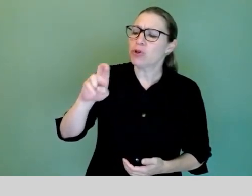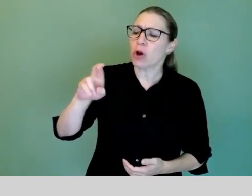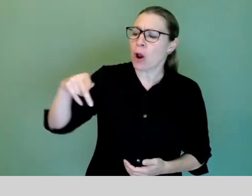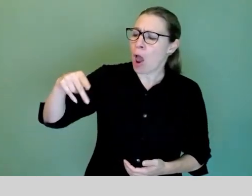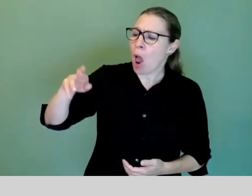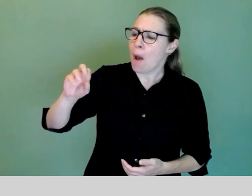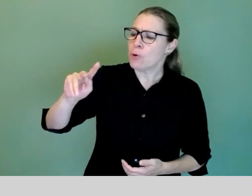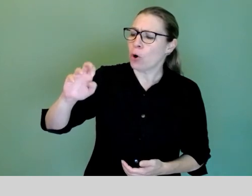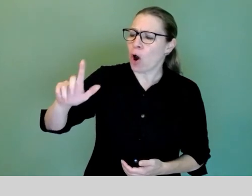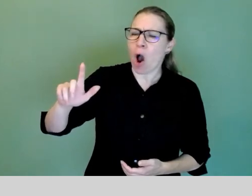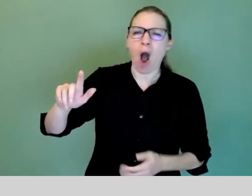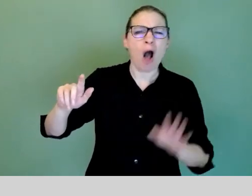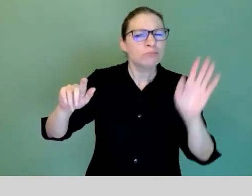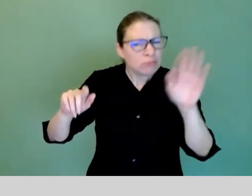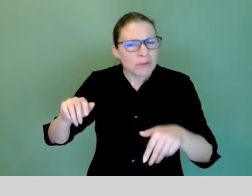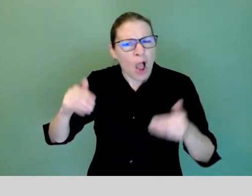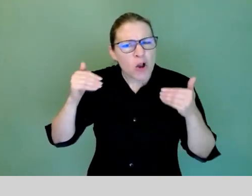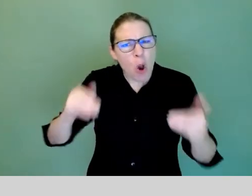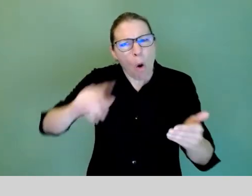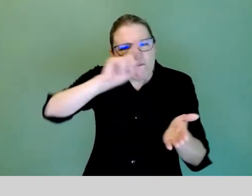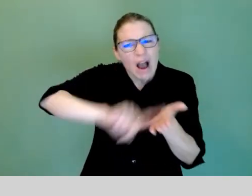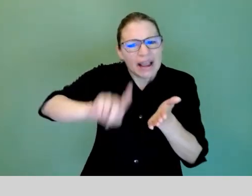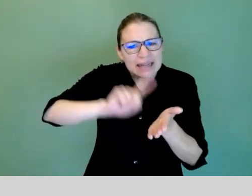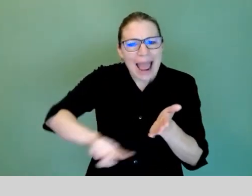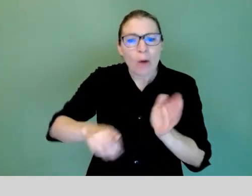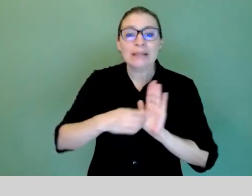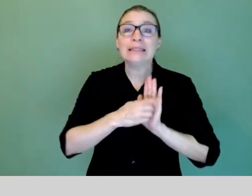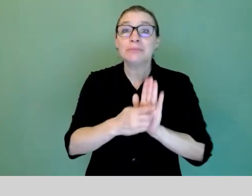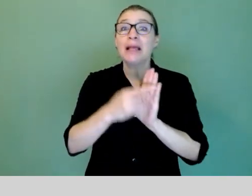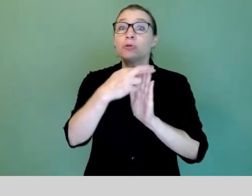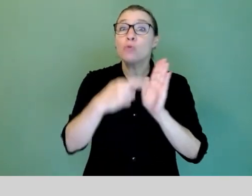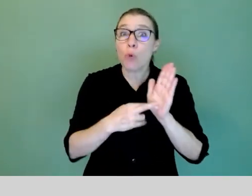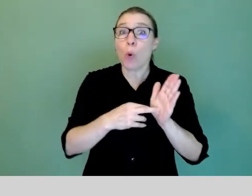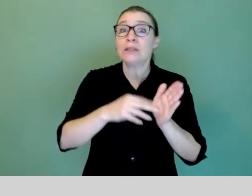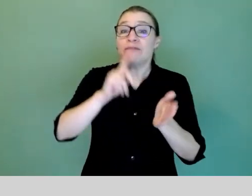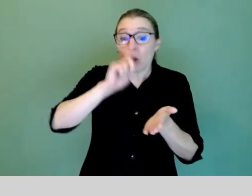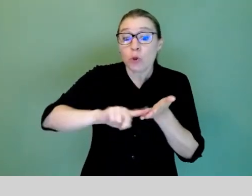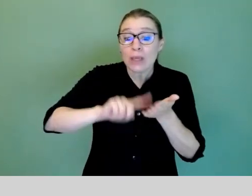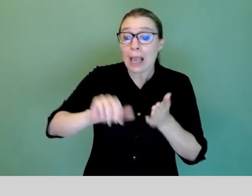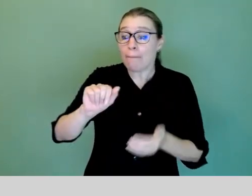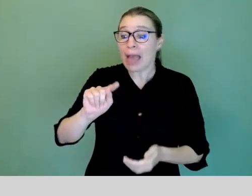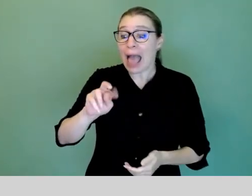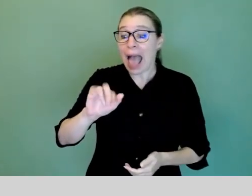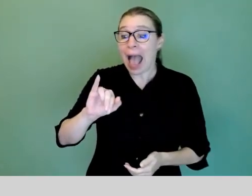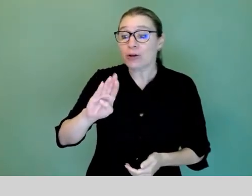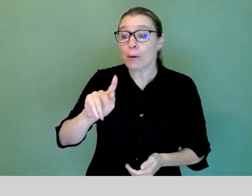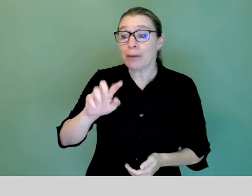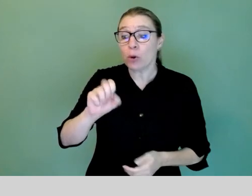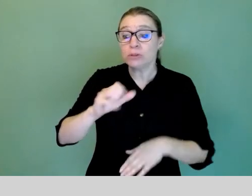It explains the rules for looking up attributes on objects and has lots of opportunity for doing weird things.